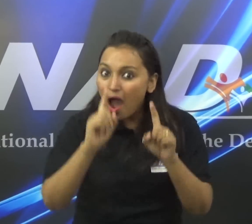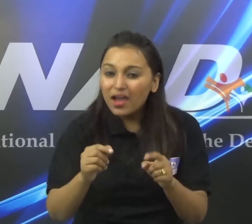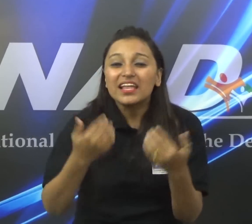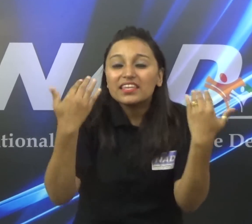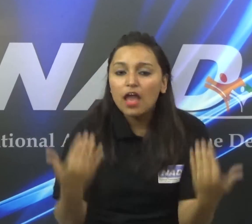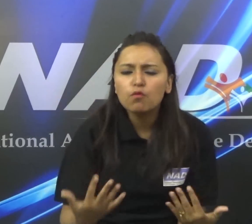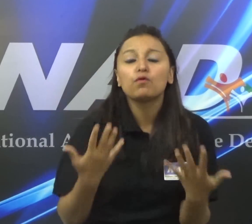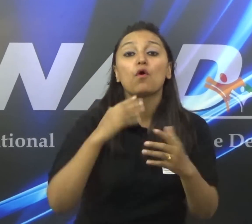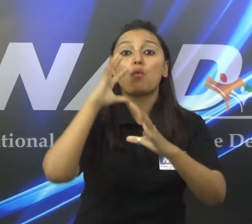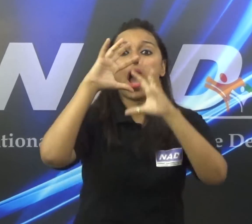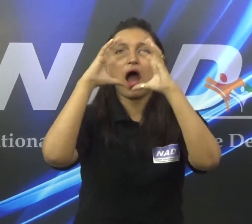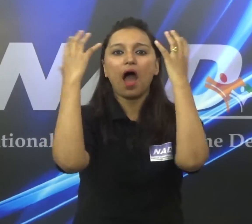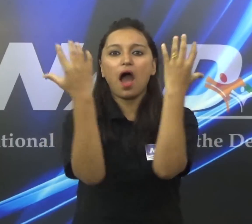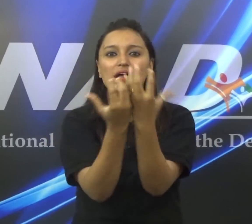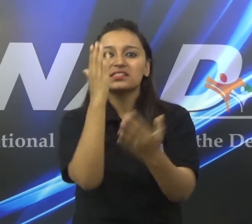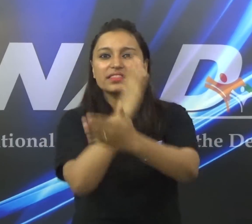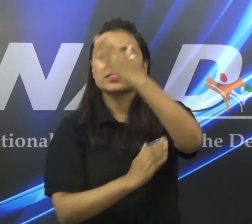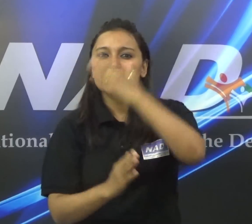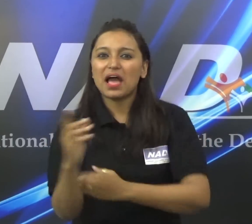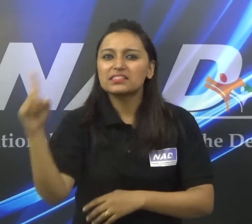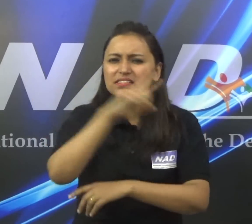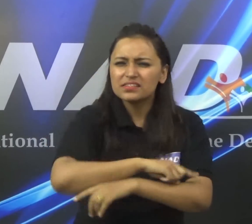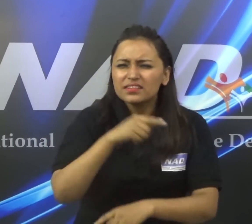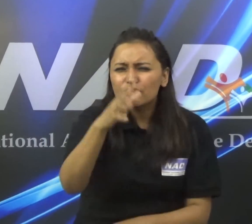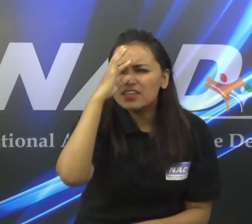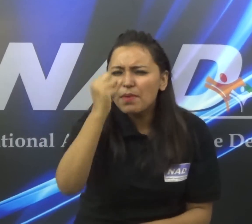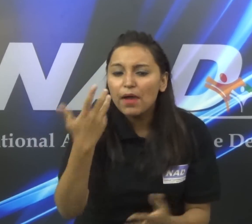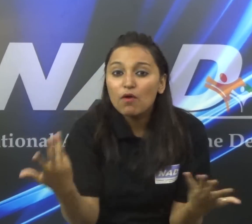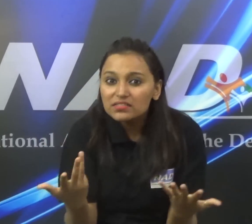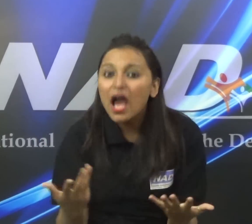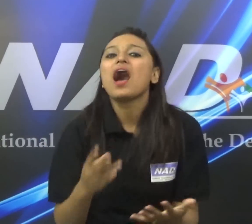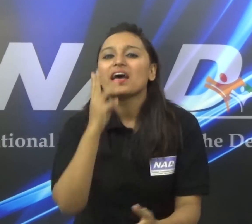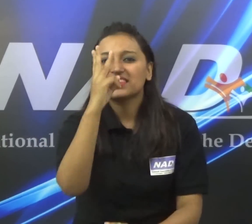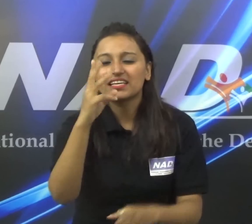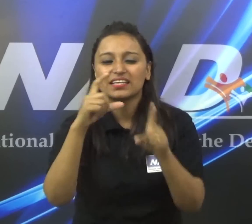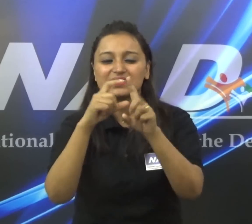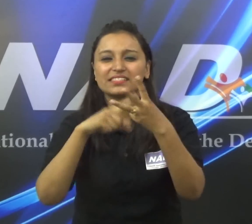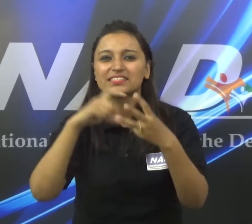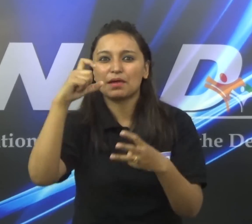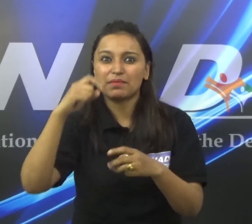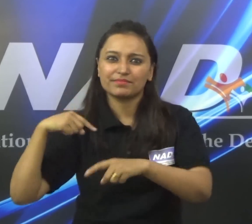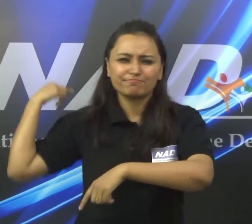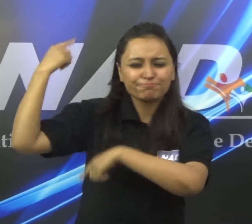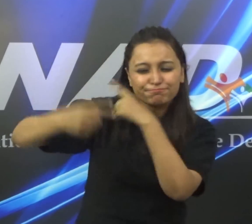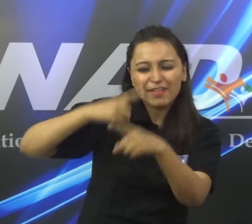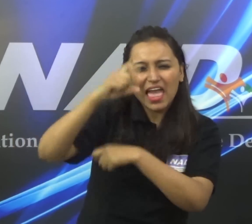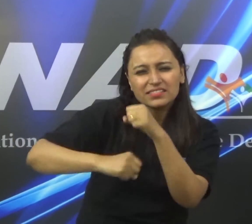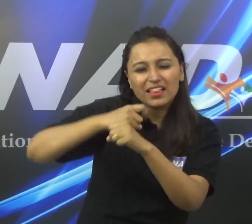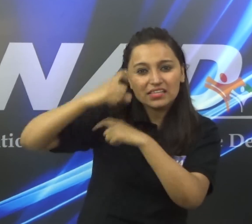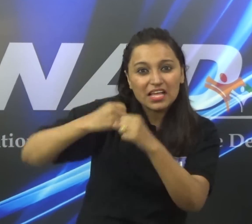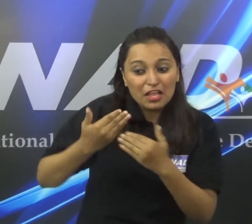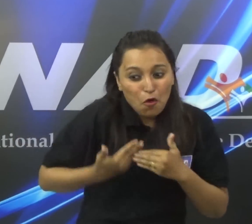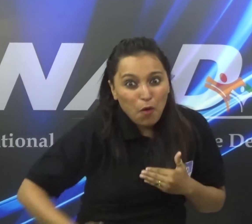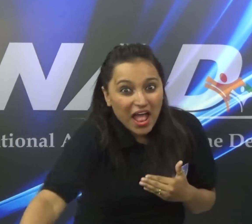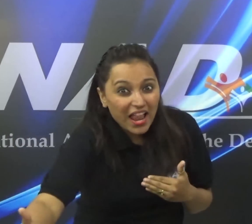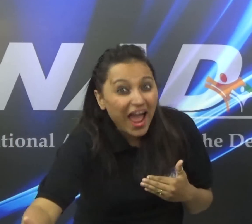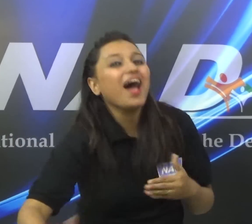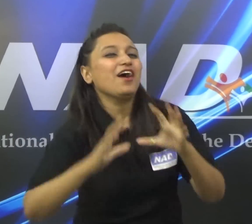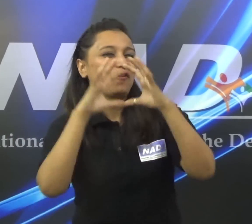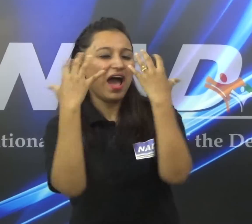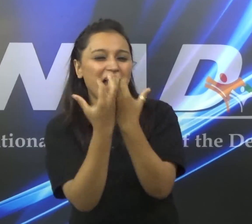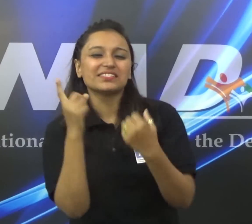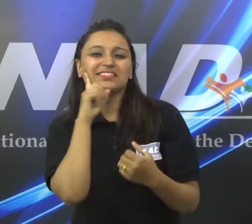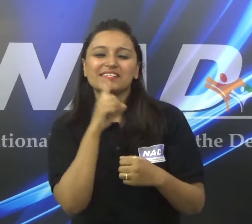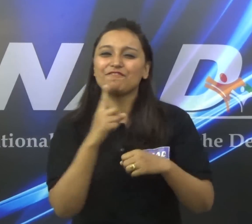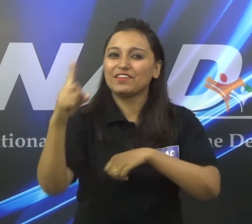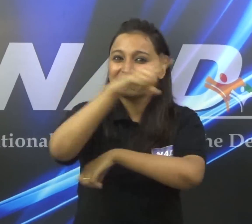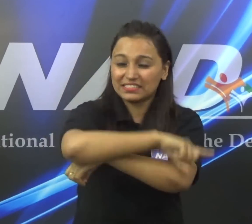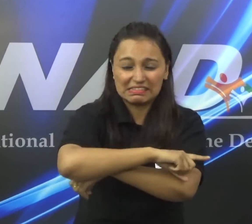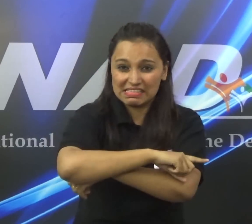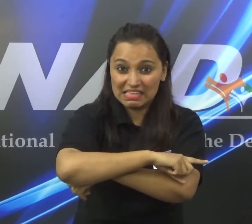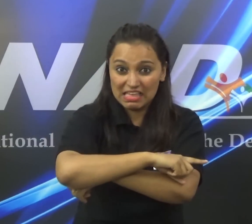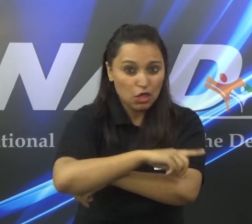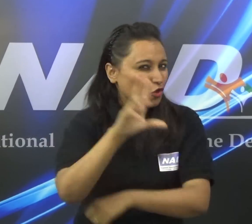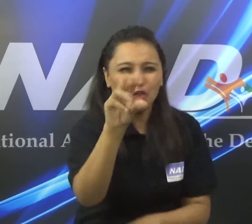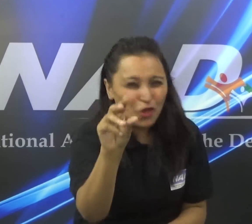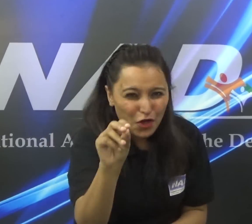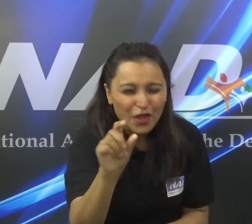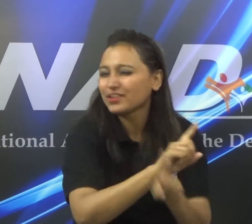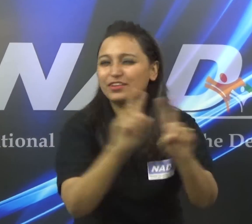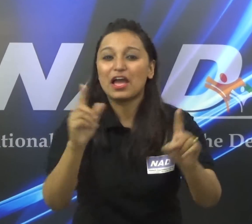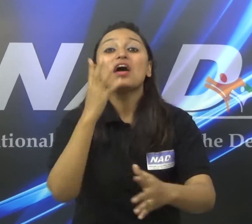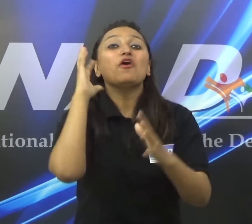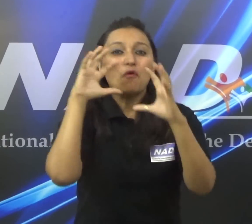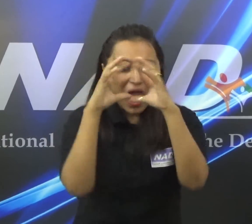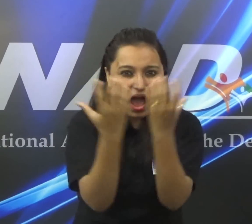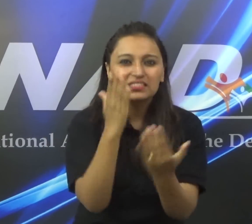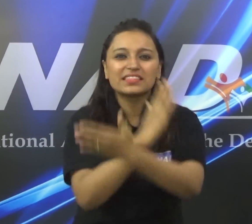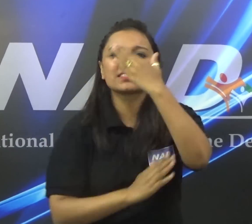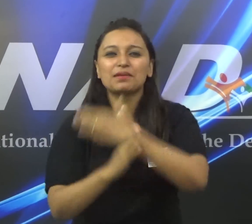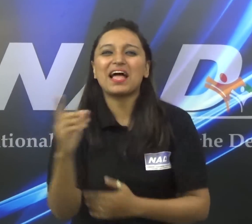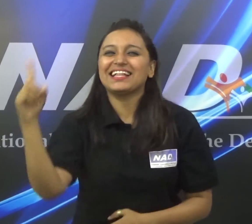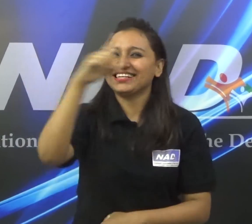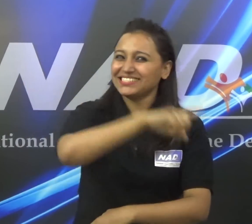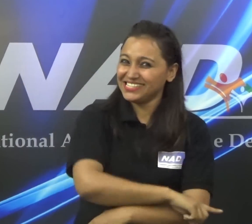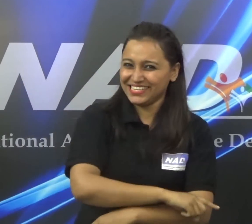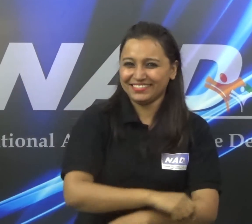We usually celebrate the World Disabled Day on 3rd December every year.